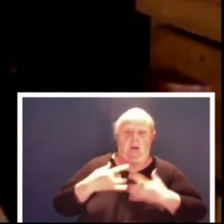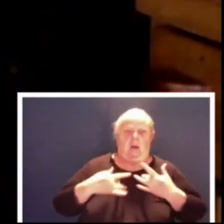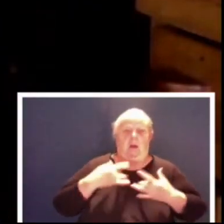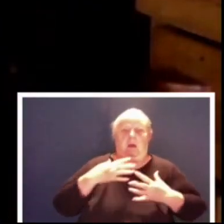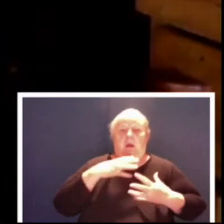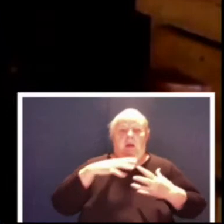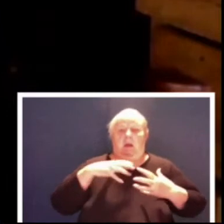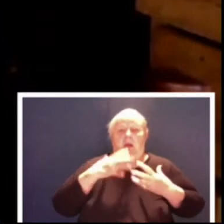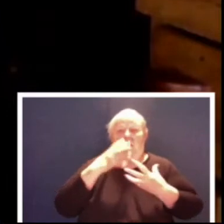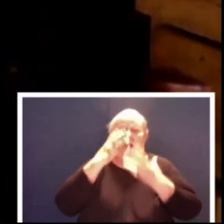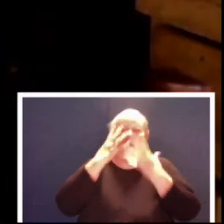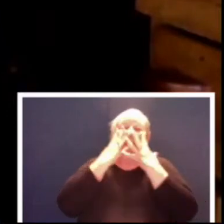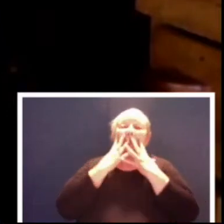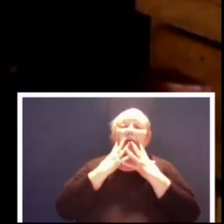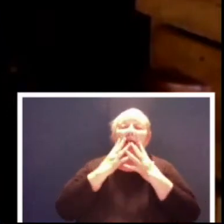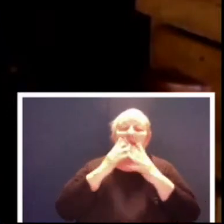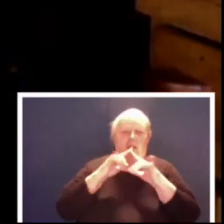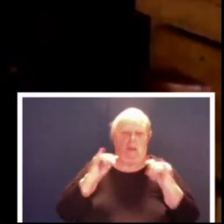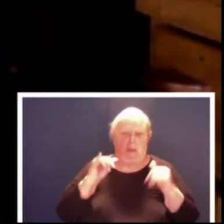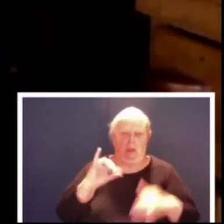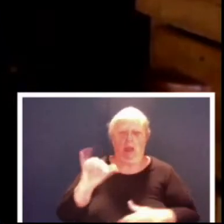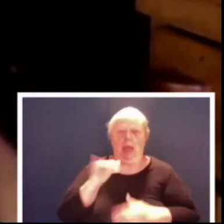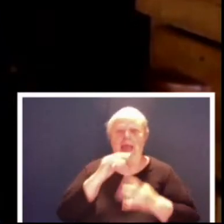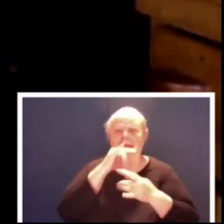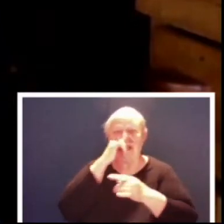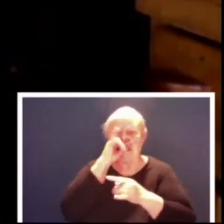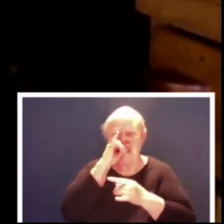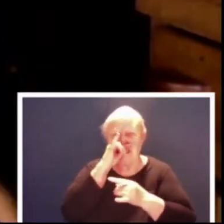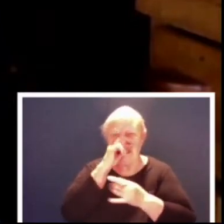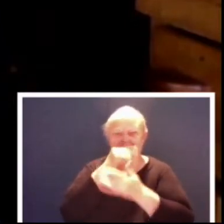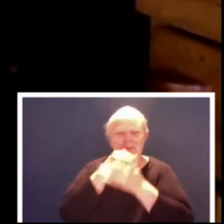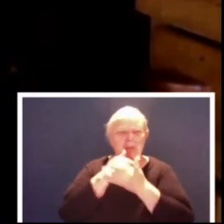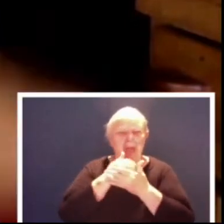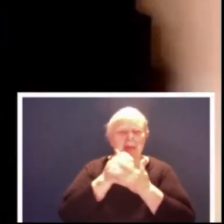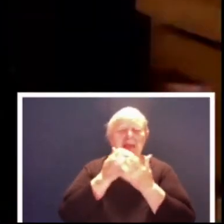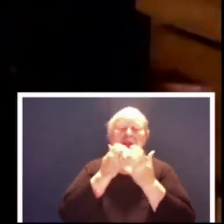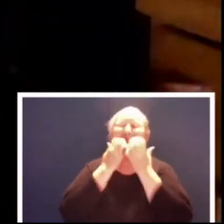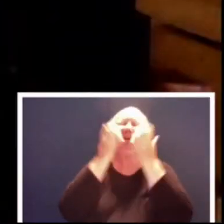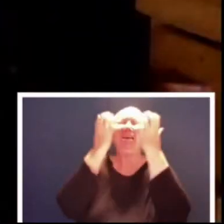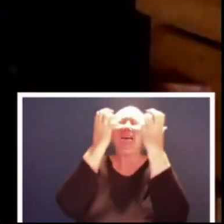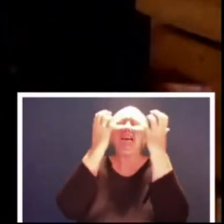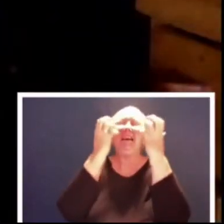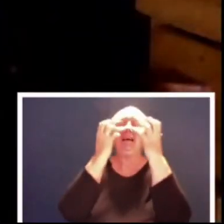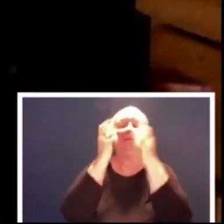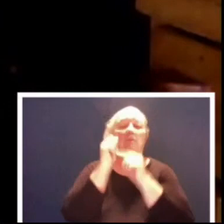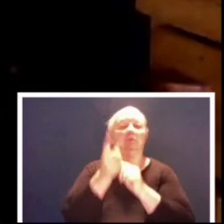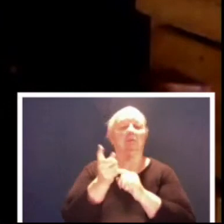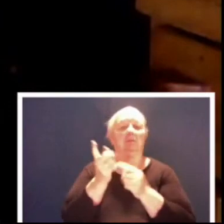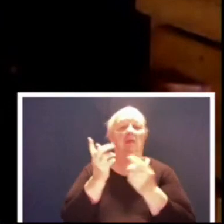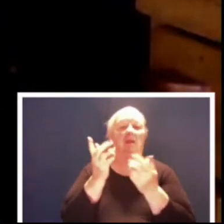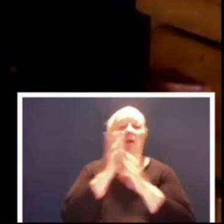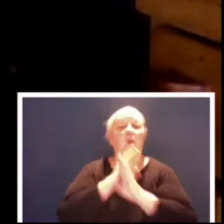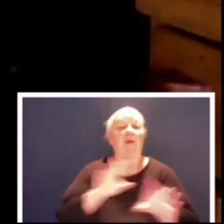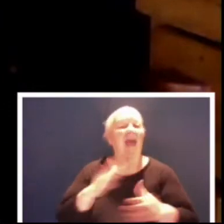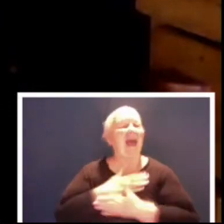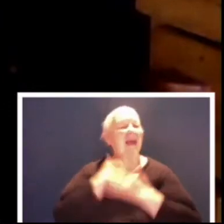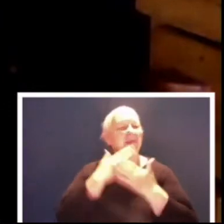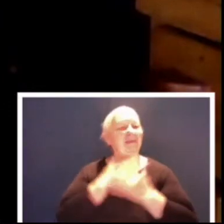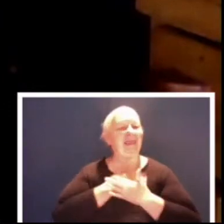if you're able to just, like a kid or a baby, just. (screeching) And then the next moment they're completely happy, right? That's like the ultimate peace.